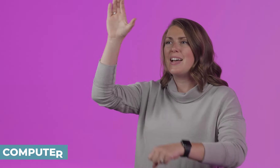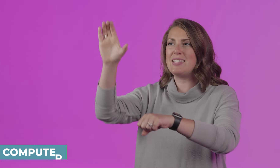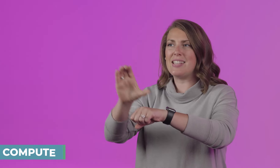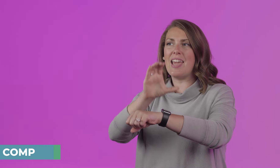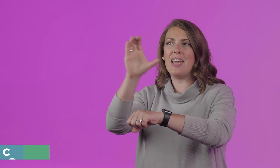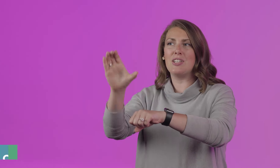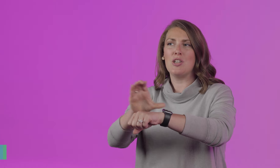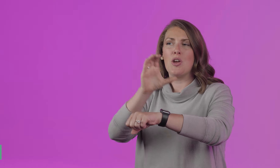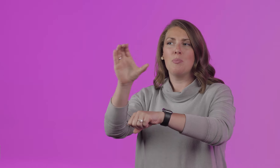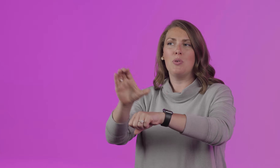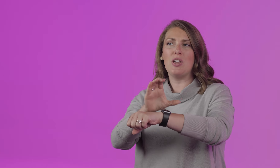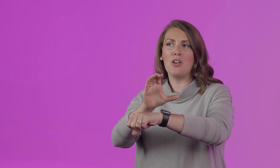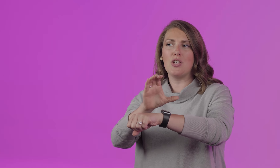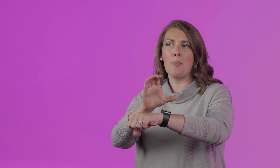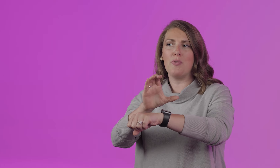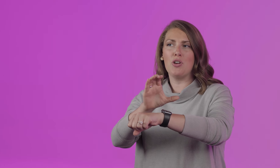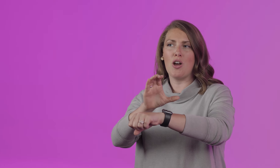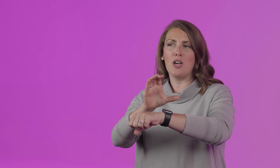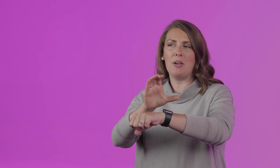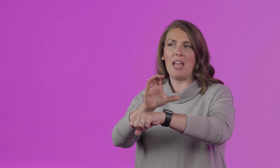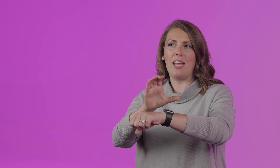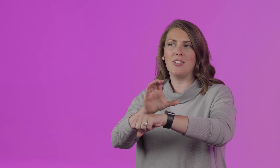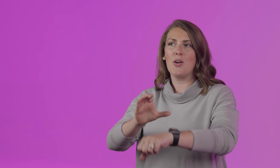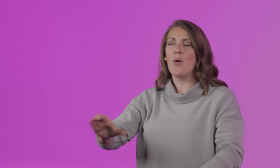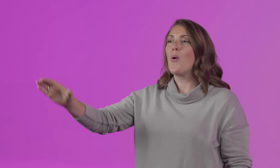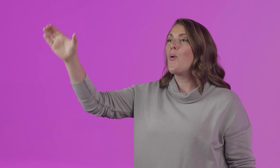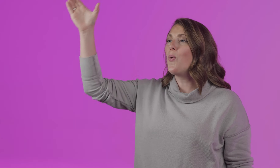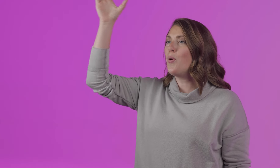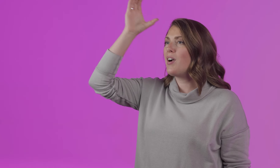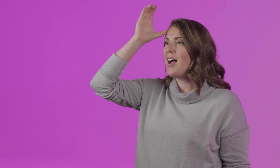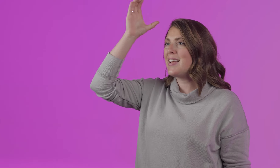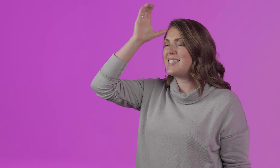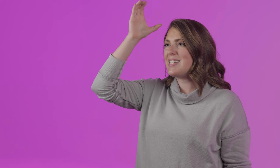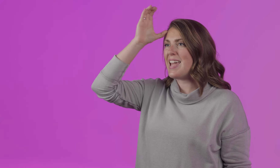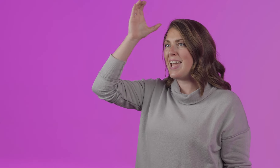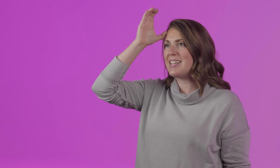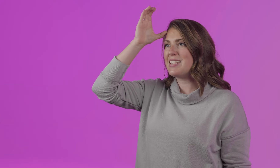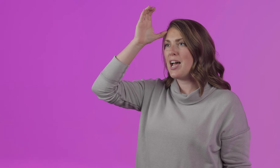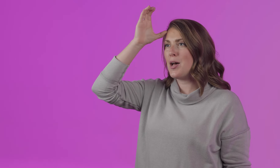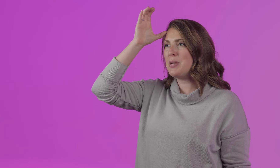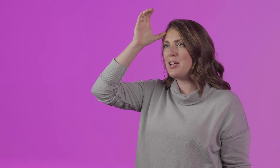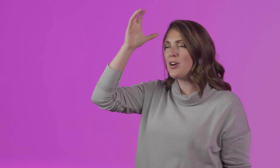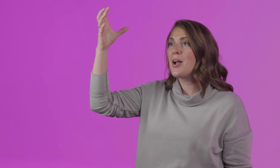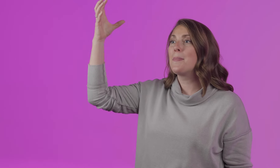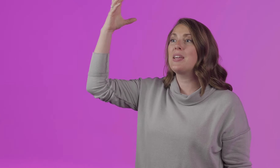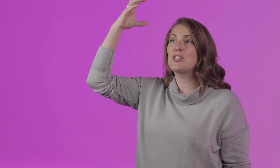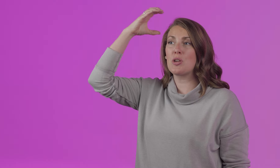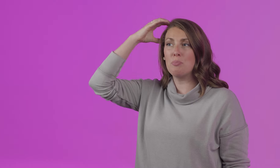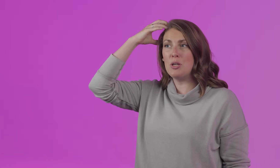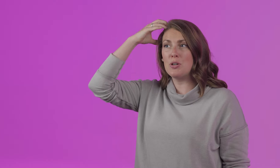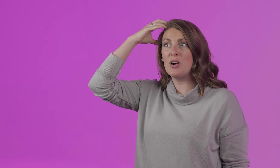A "C" hand moving on top of your non-dominant hand, or a "C" hand up here because a computer